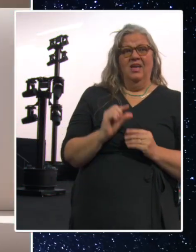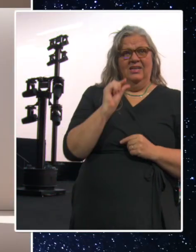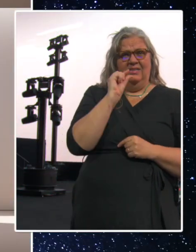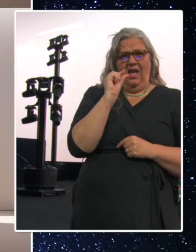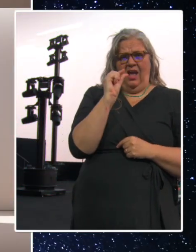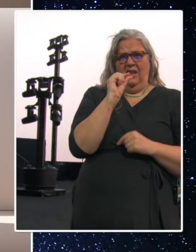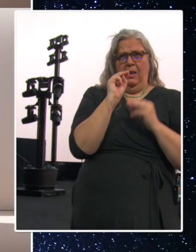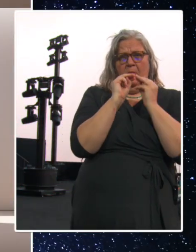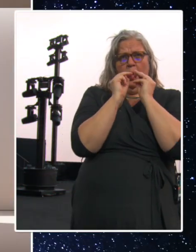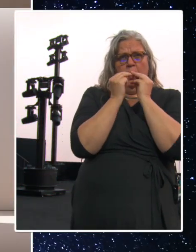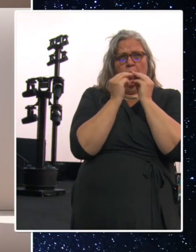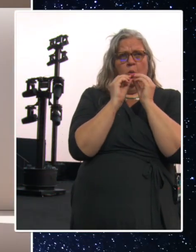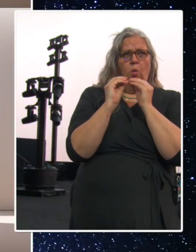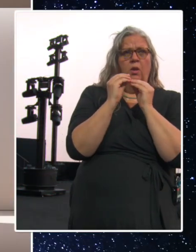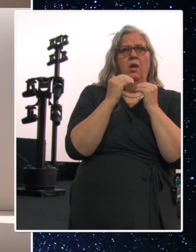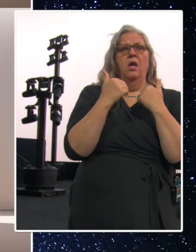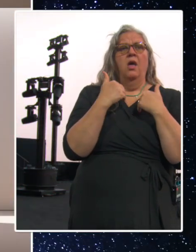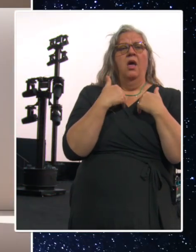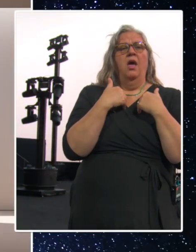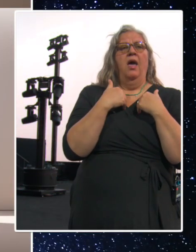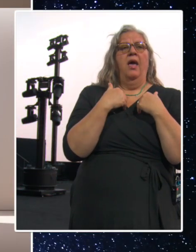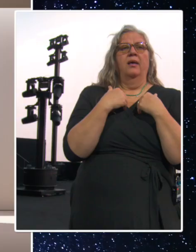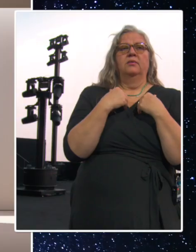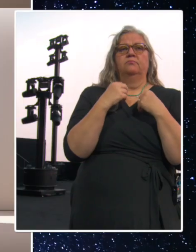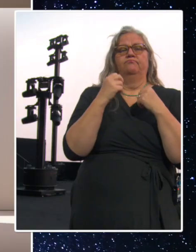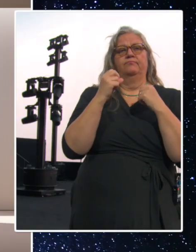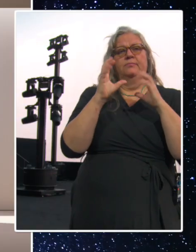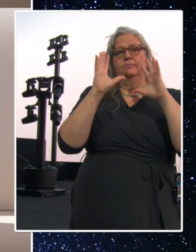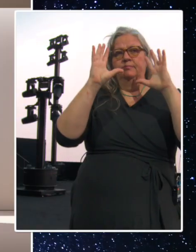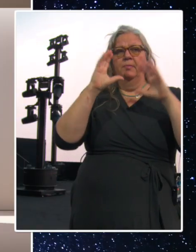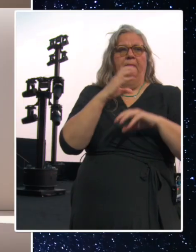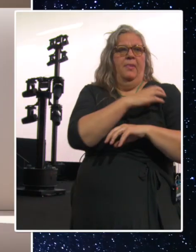A tiny molecule, it holds an extraordinary superpower,